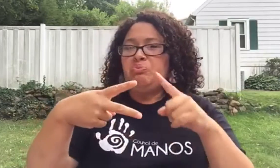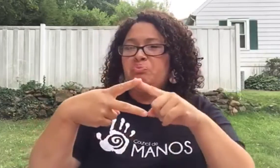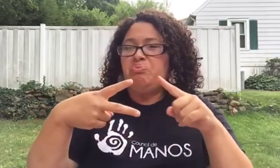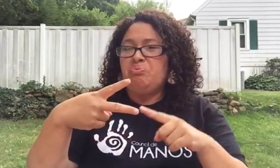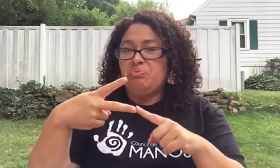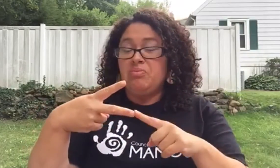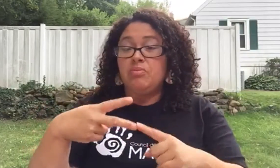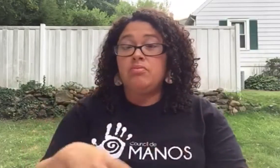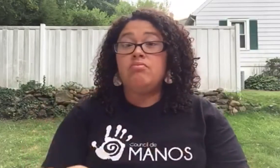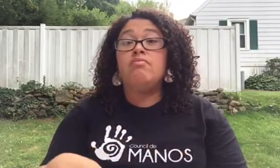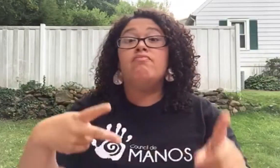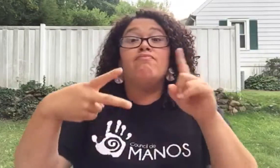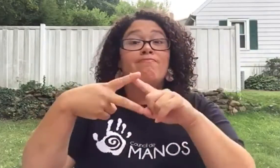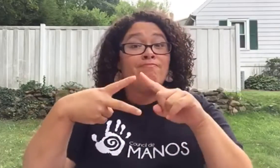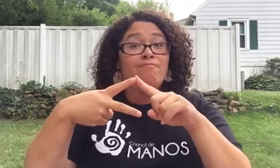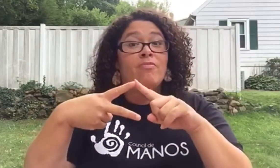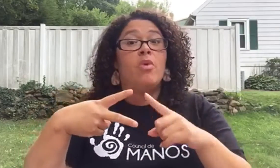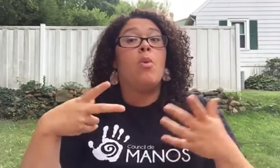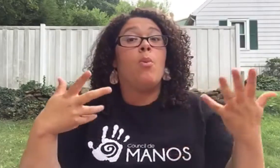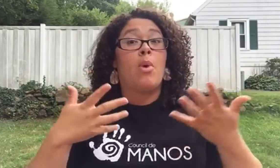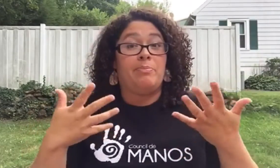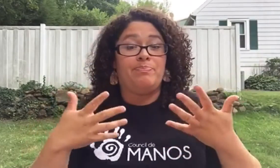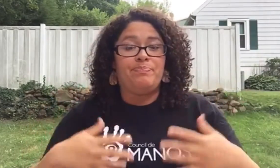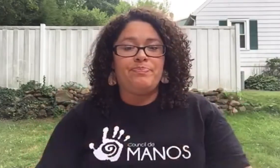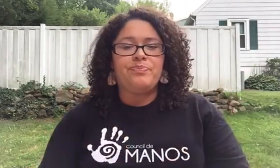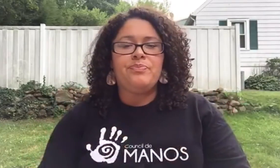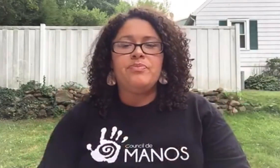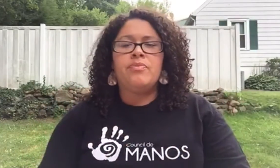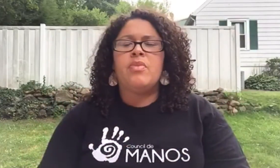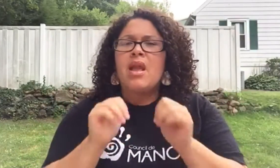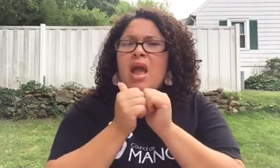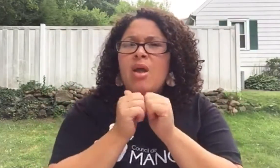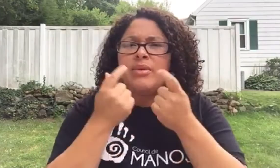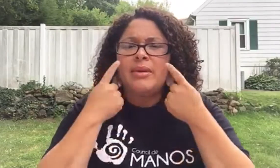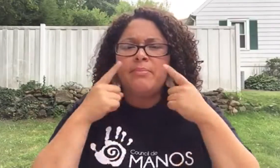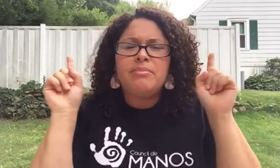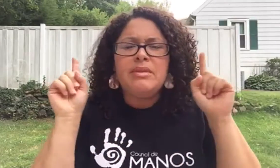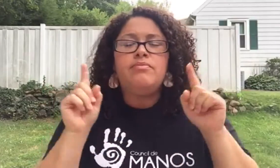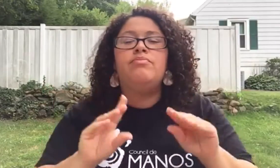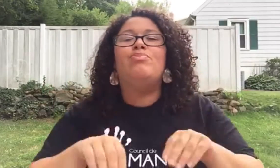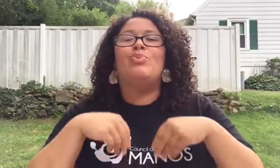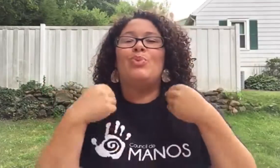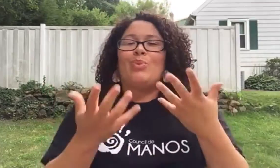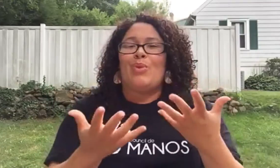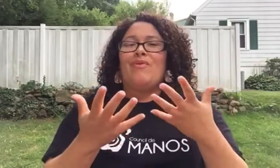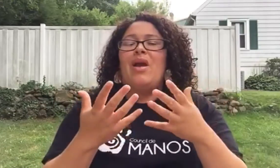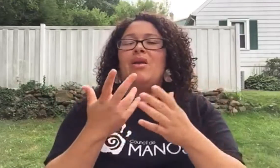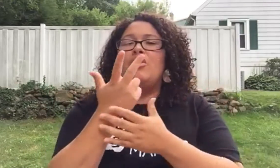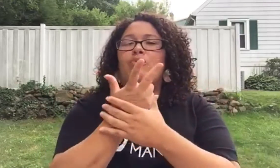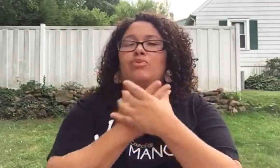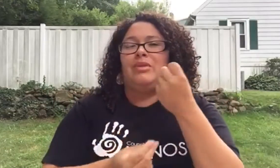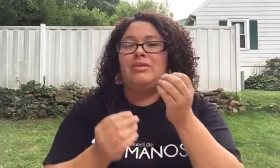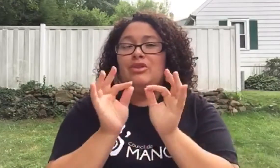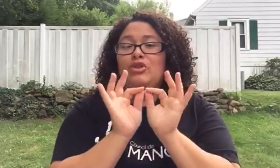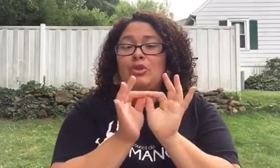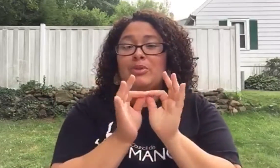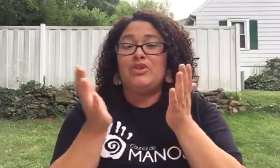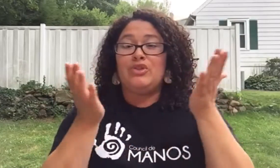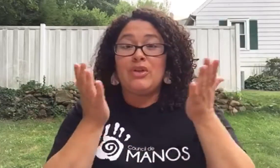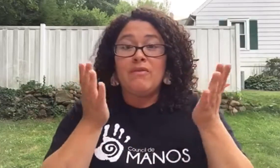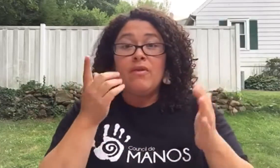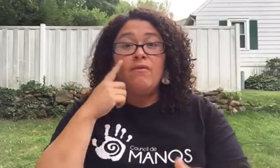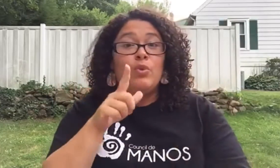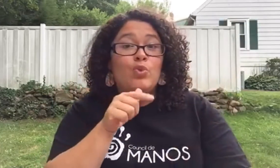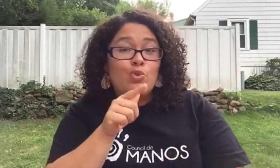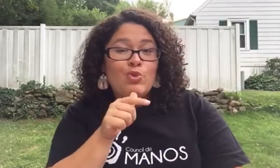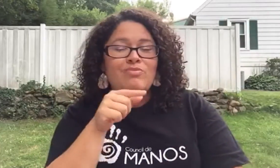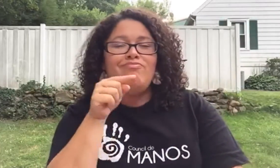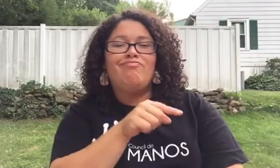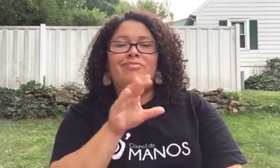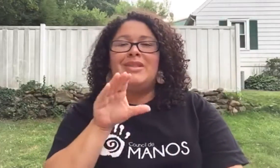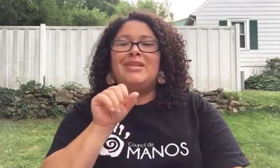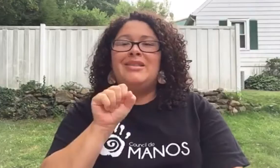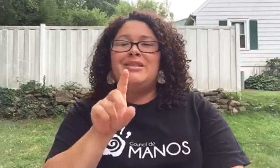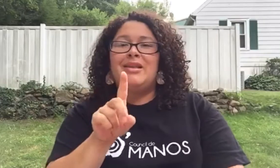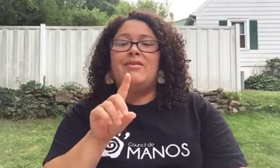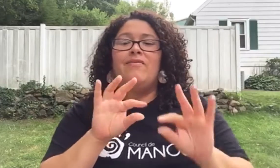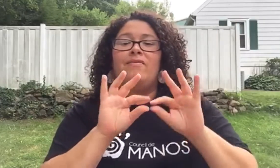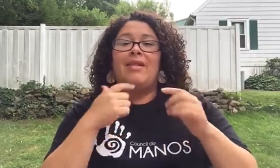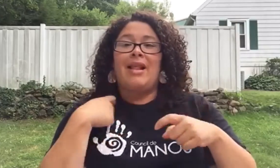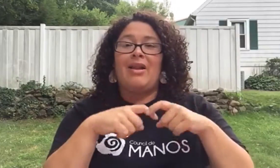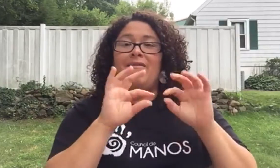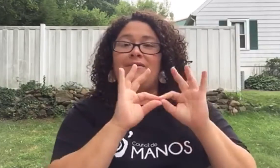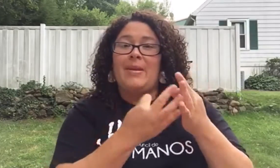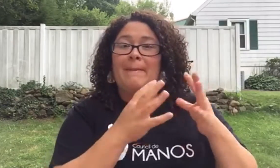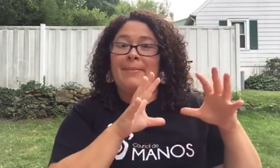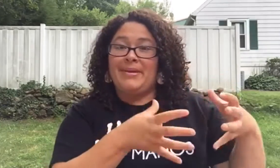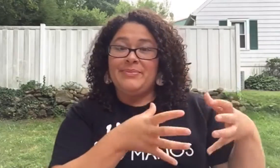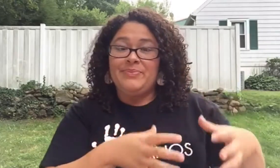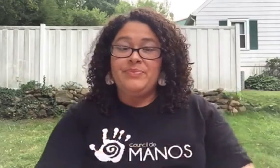One way to accomplish this is to provide trilingual interpreting services for CSD Latinx families.